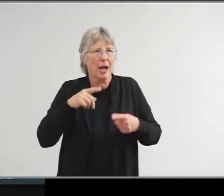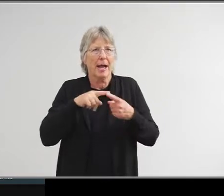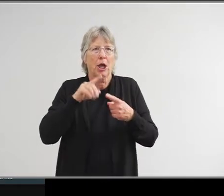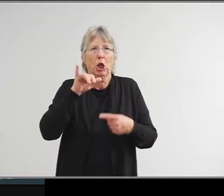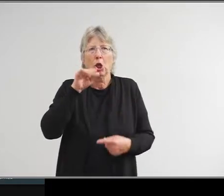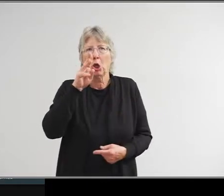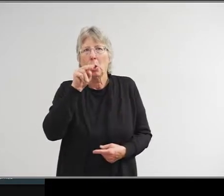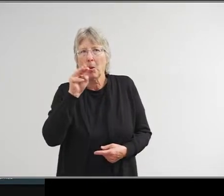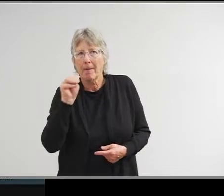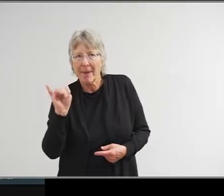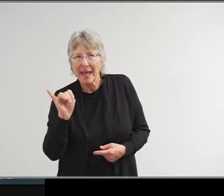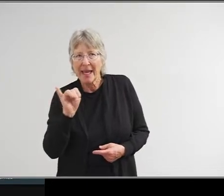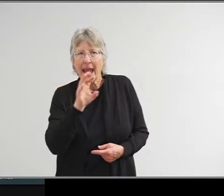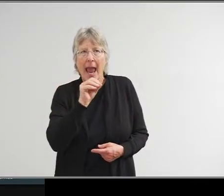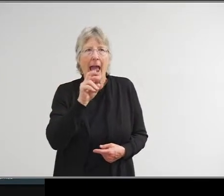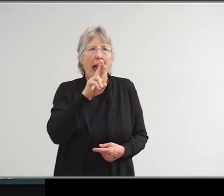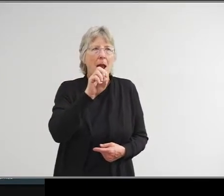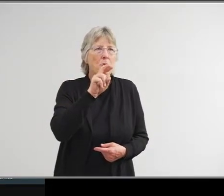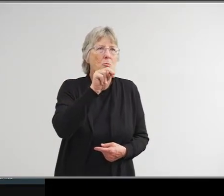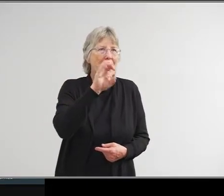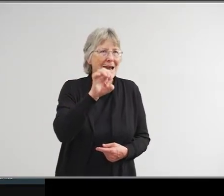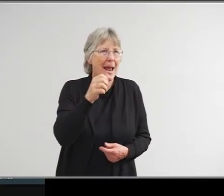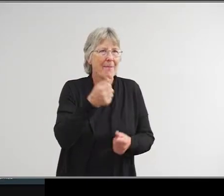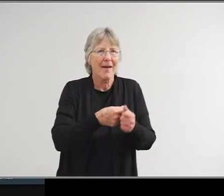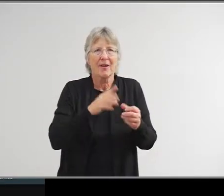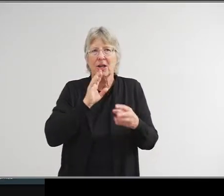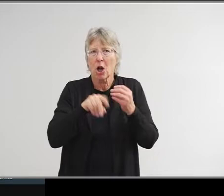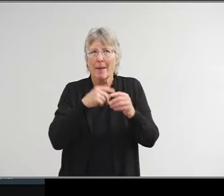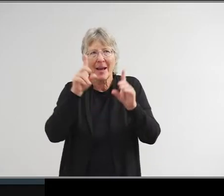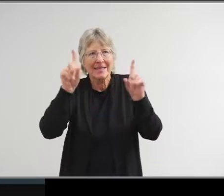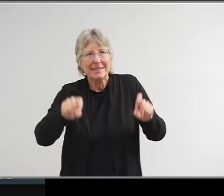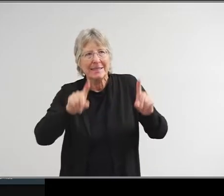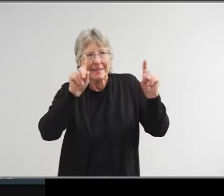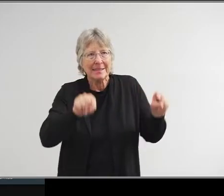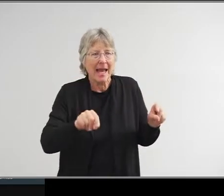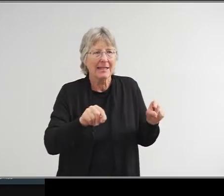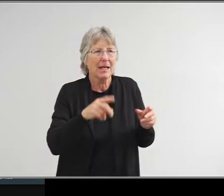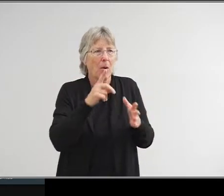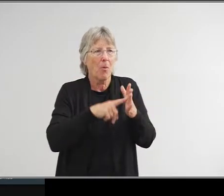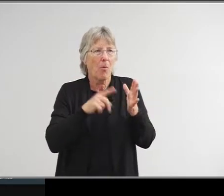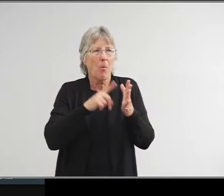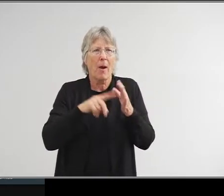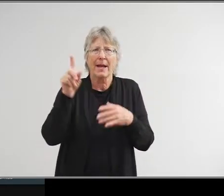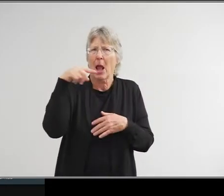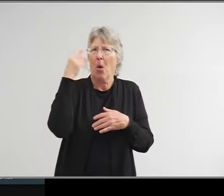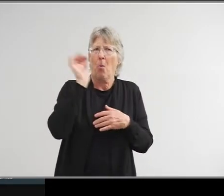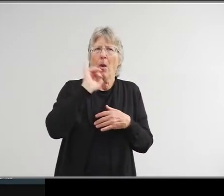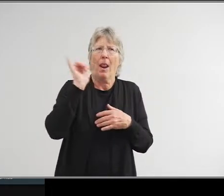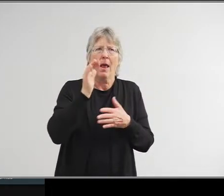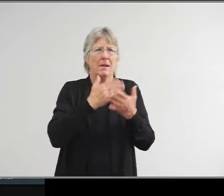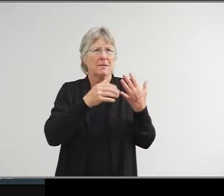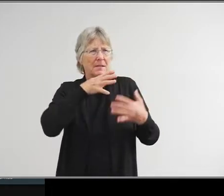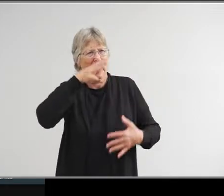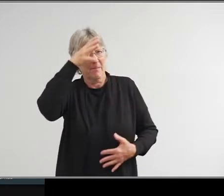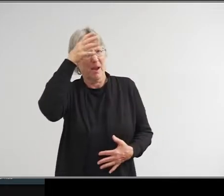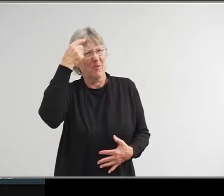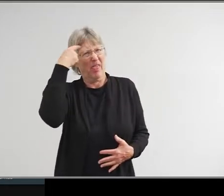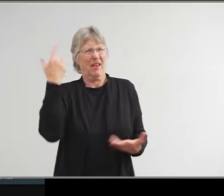from the testing that was highlighted, right? To what this looks like. You know, some parents may think, oh, coming back